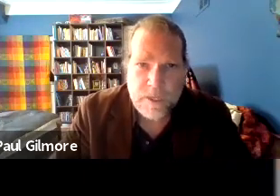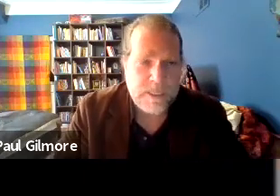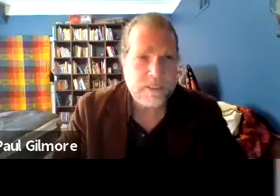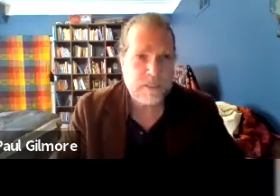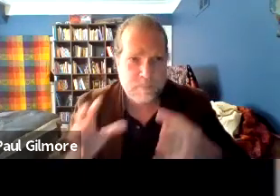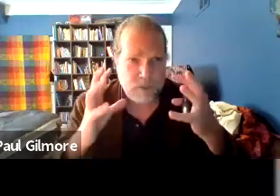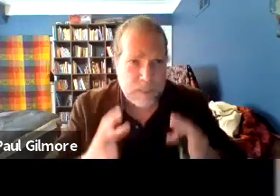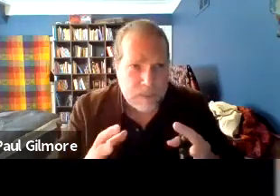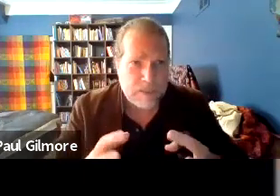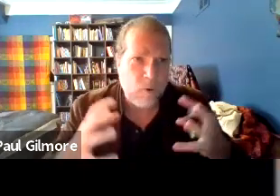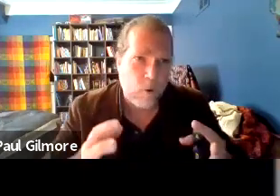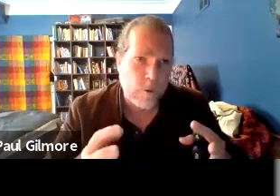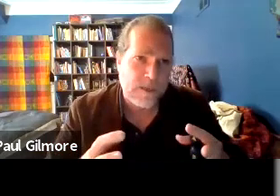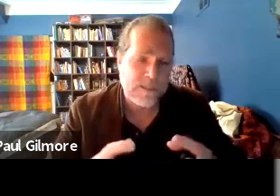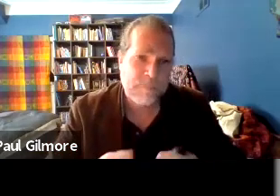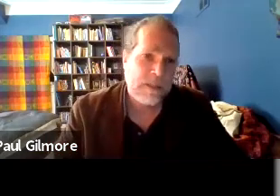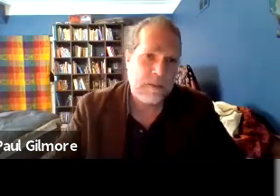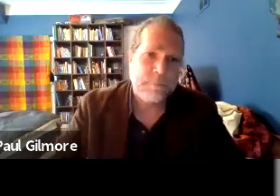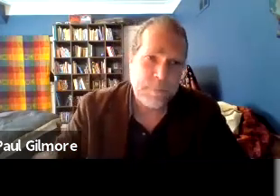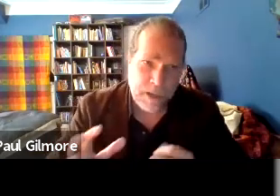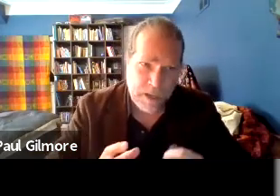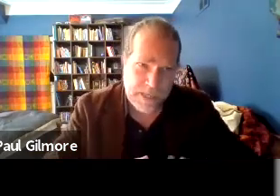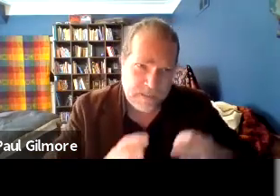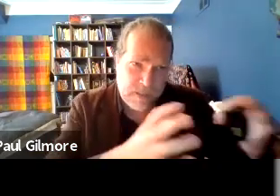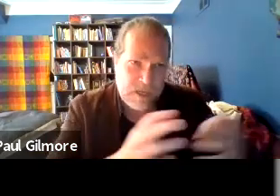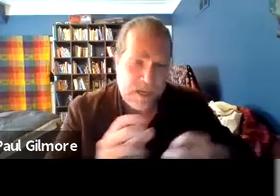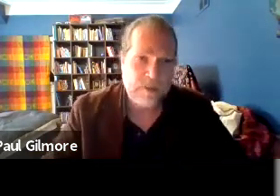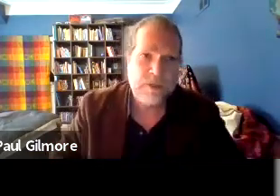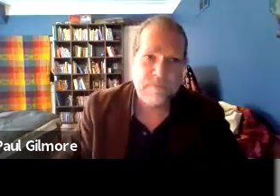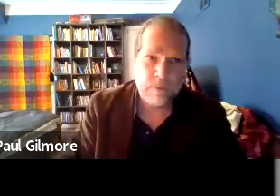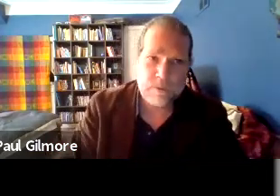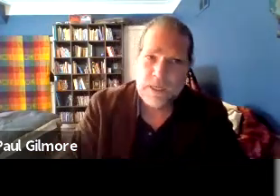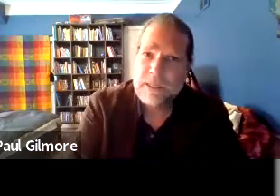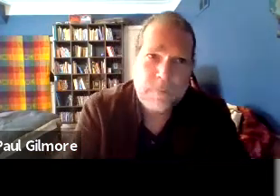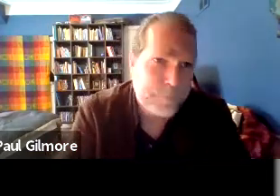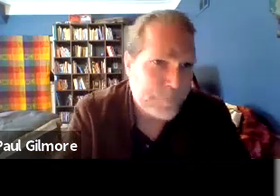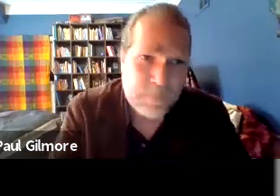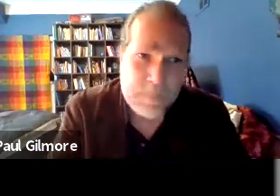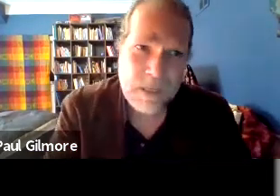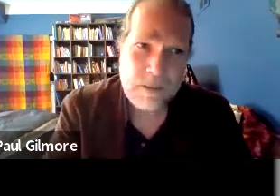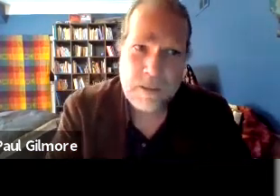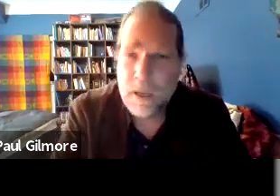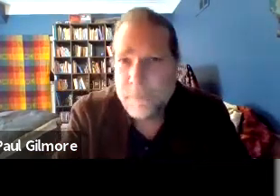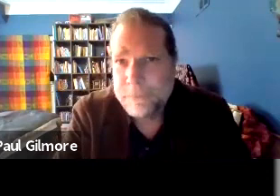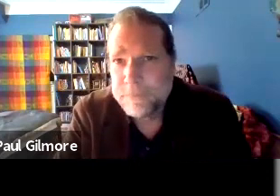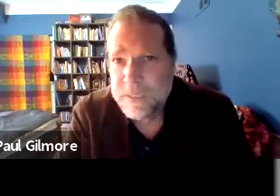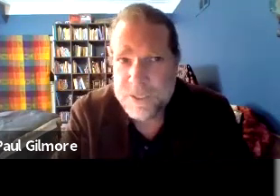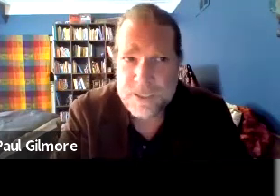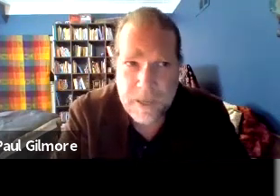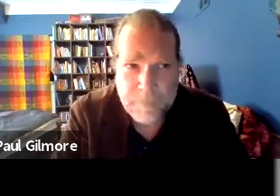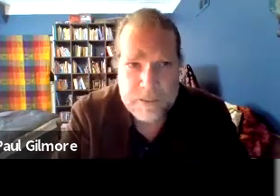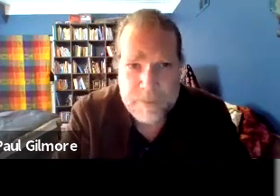we need to politically organize now, against these Irish folks. Now. This just happens to